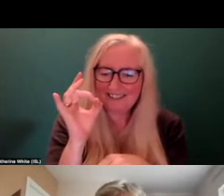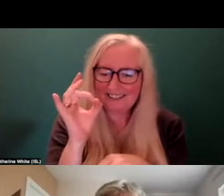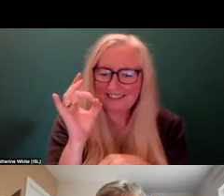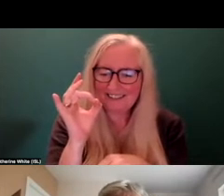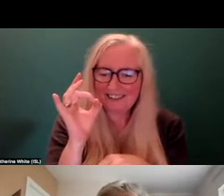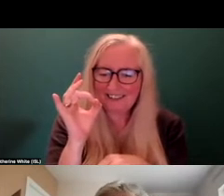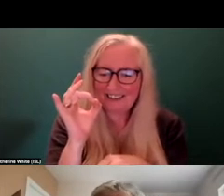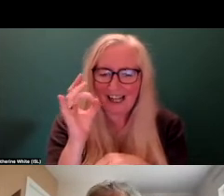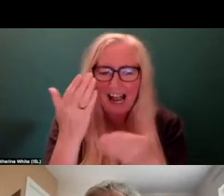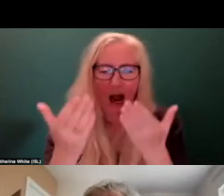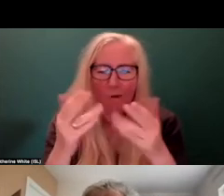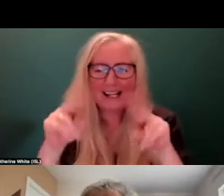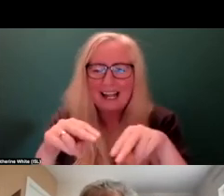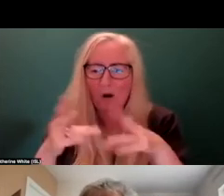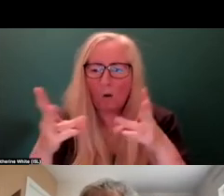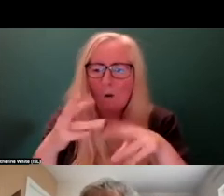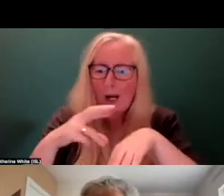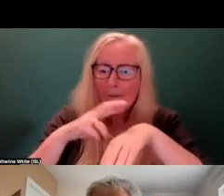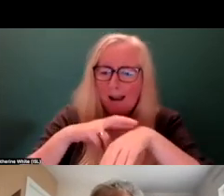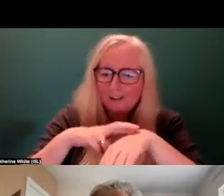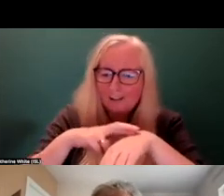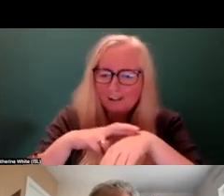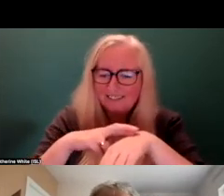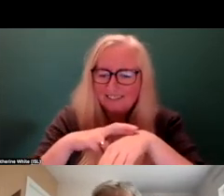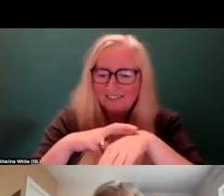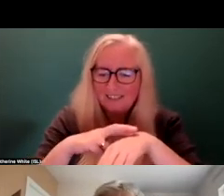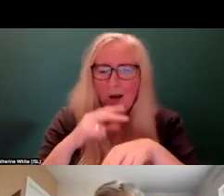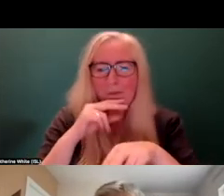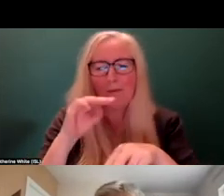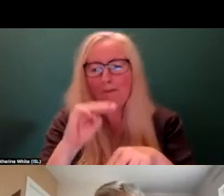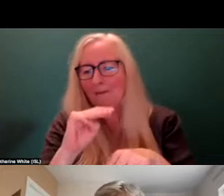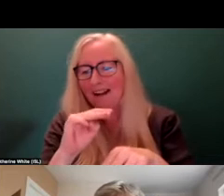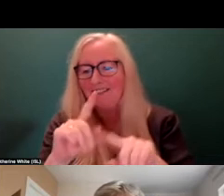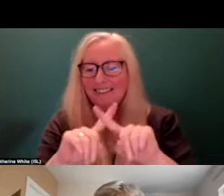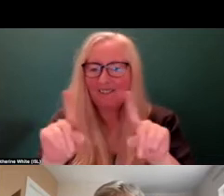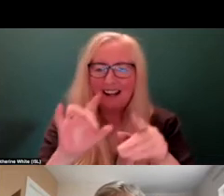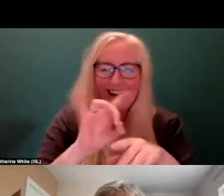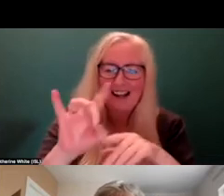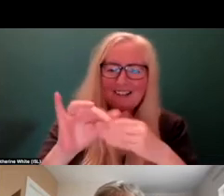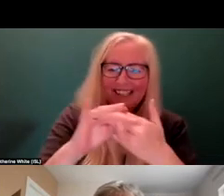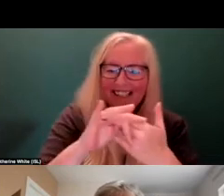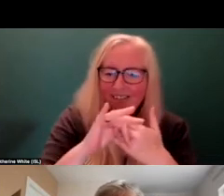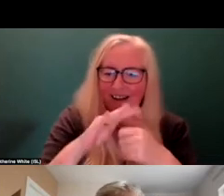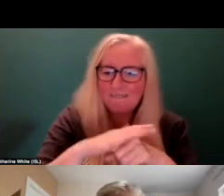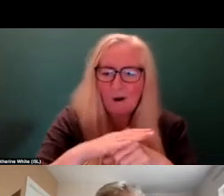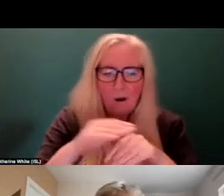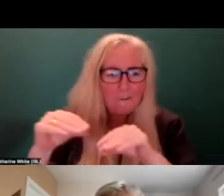The may work better in some regards, but maybe not as safe in regards to movement.